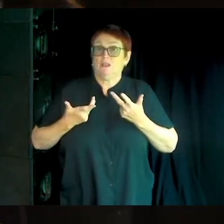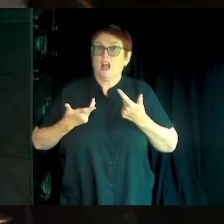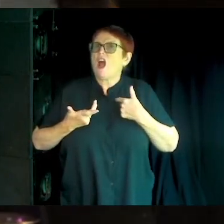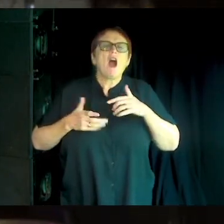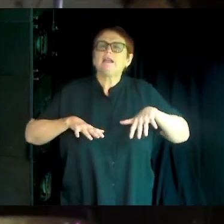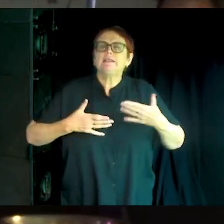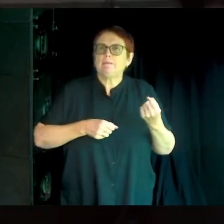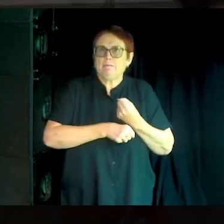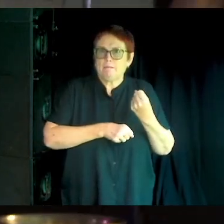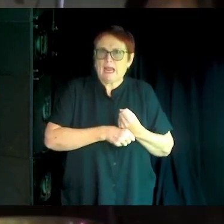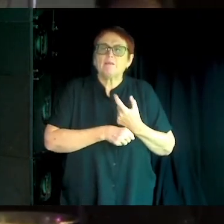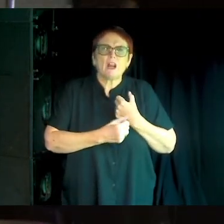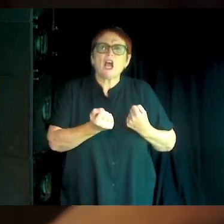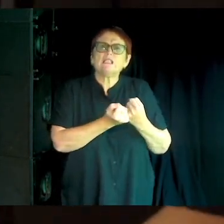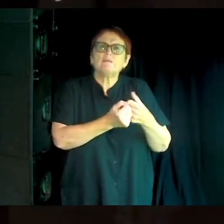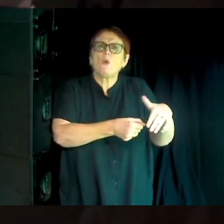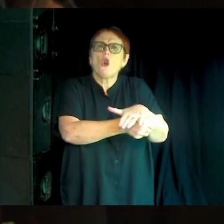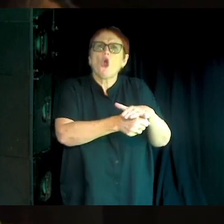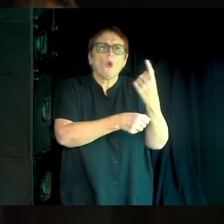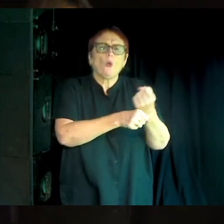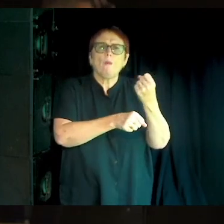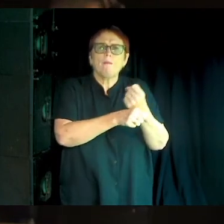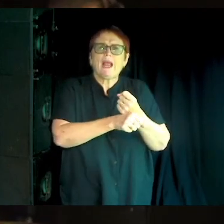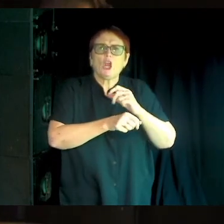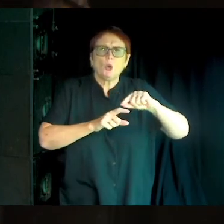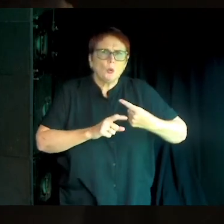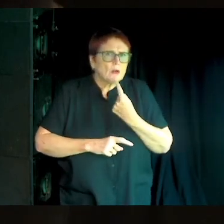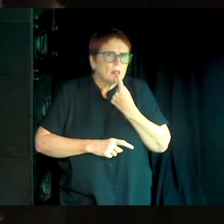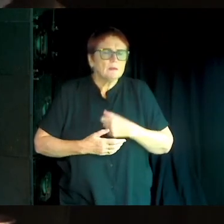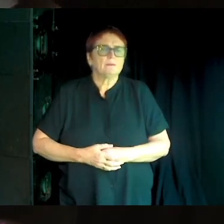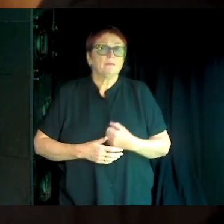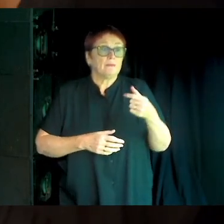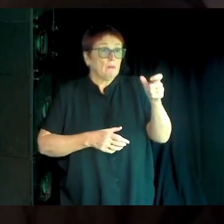actually tried to support the local producers so there is this person who make the noodle for us